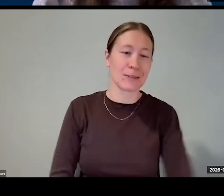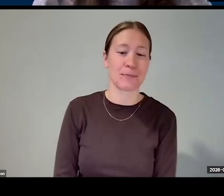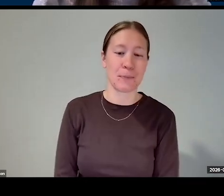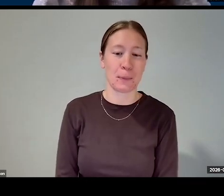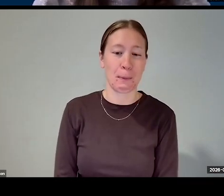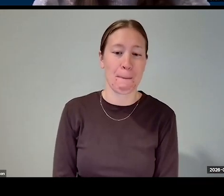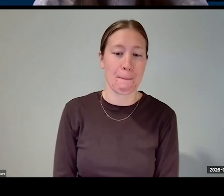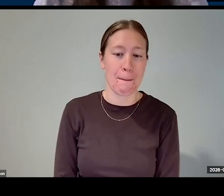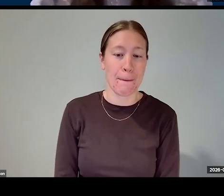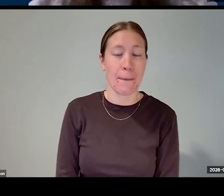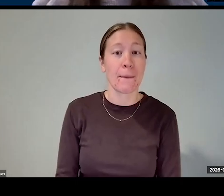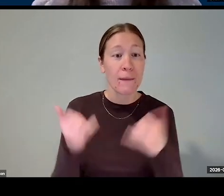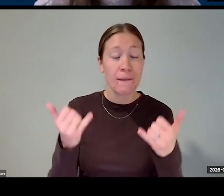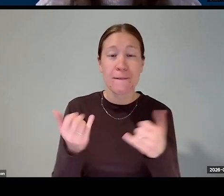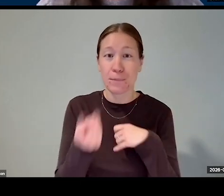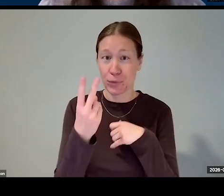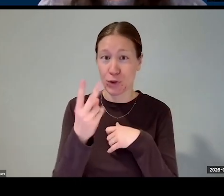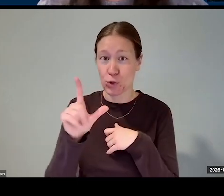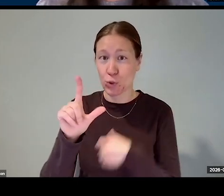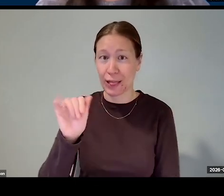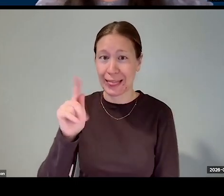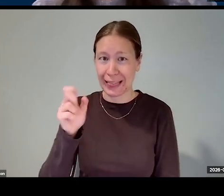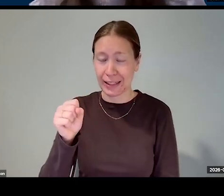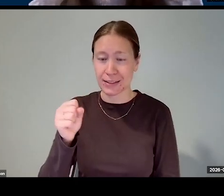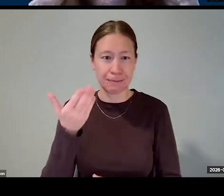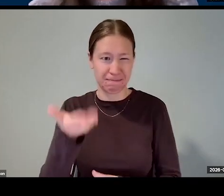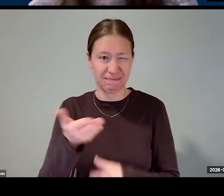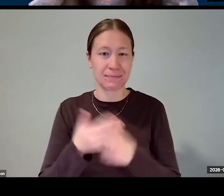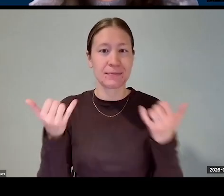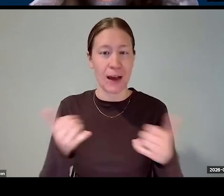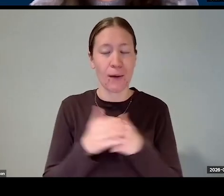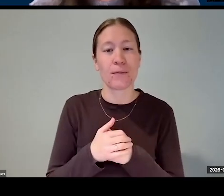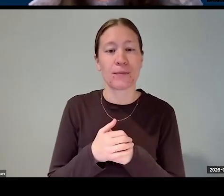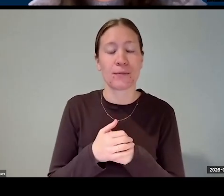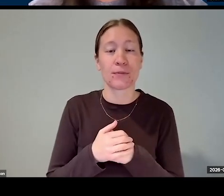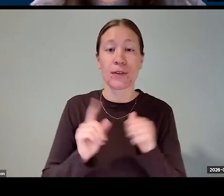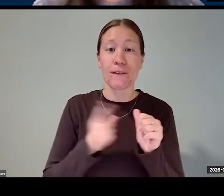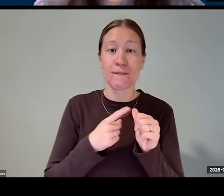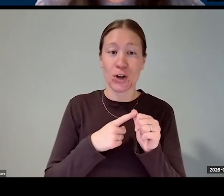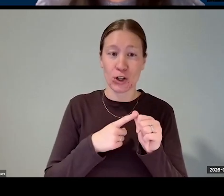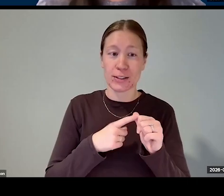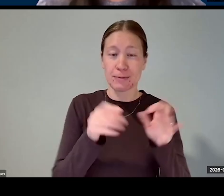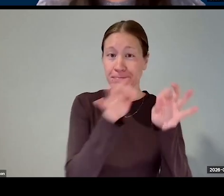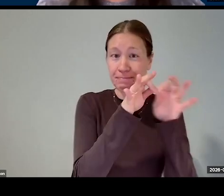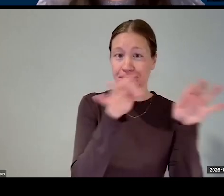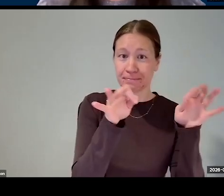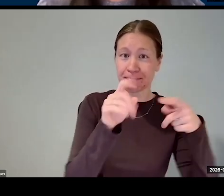I have two short links up on this slide. So the first one is to make a copy